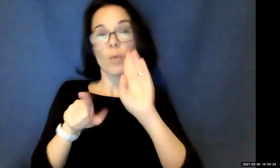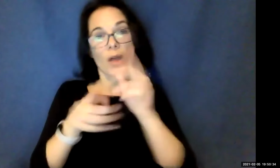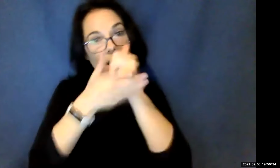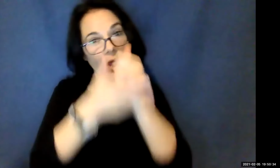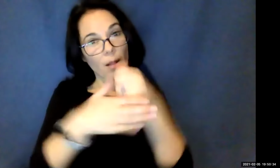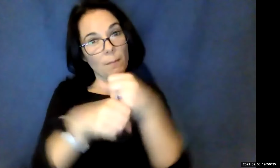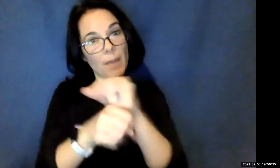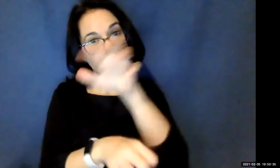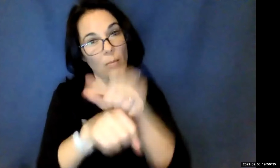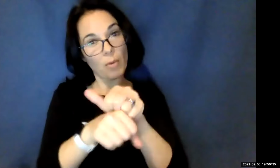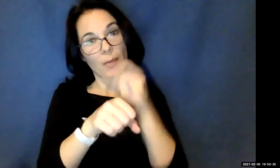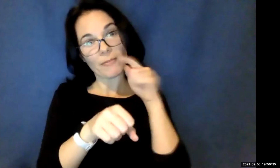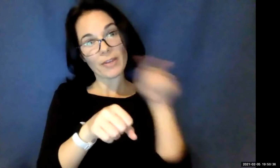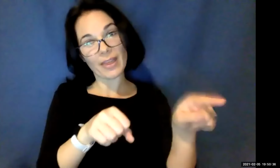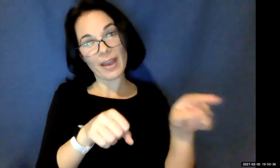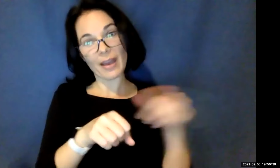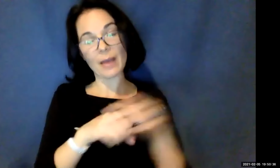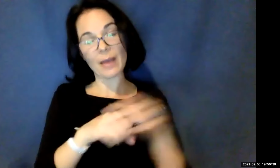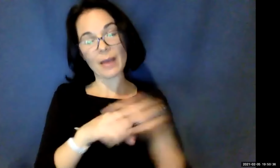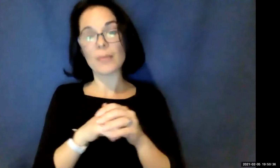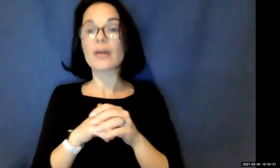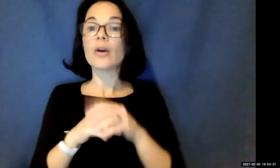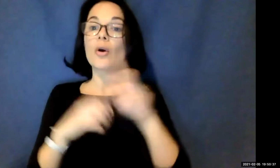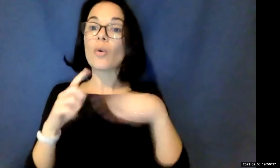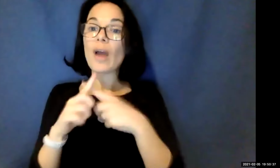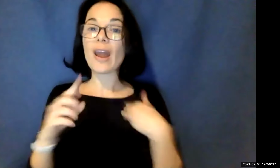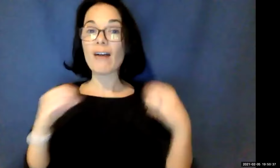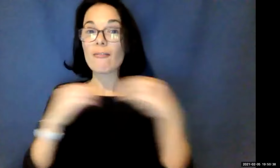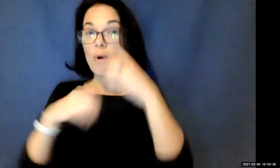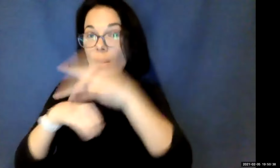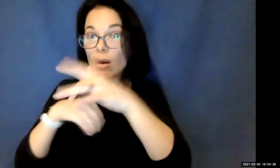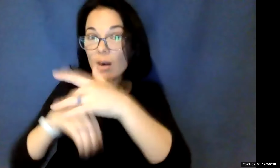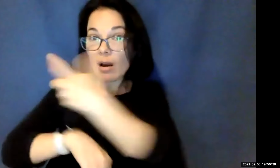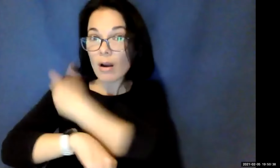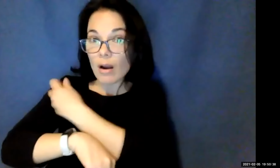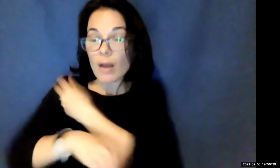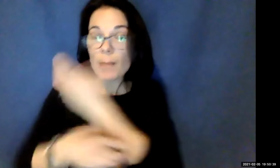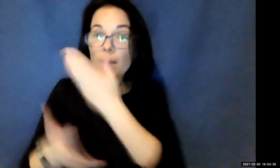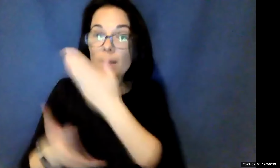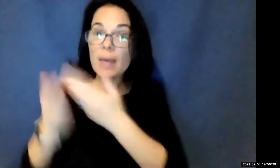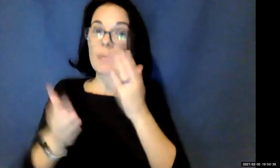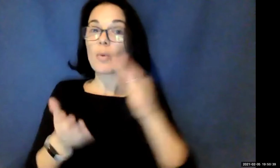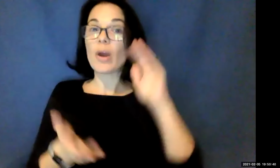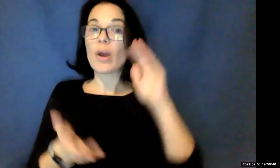As capacity expands, they might be going down to 65, but that is not confirmed yet, and